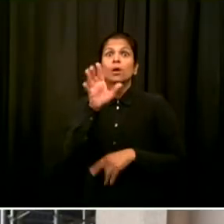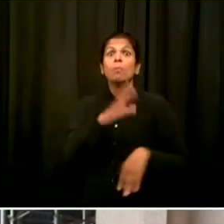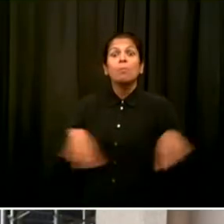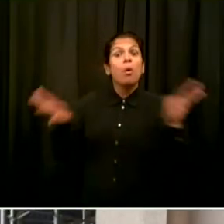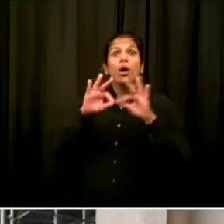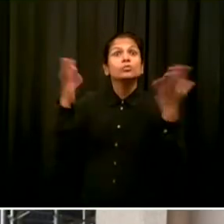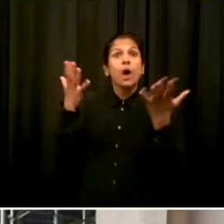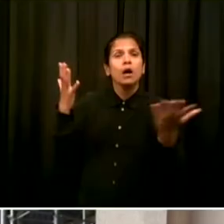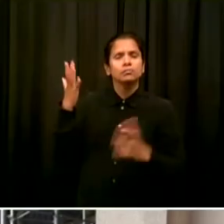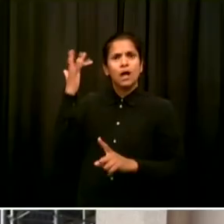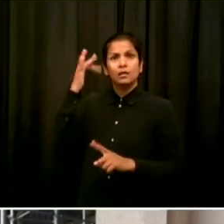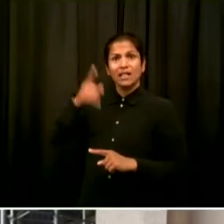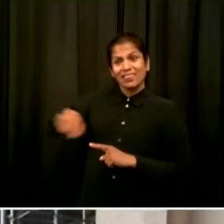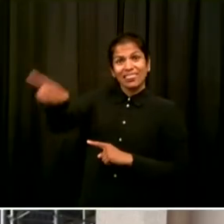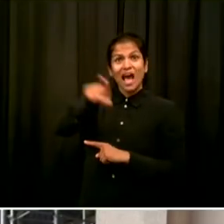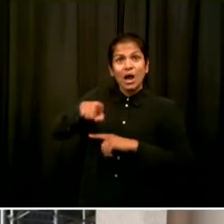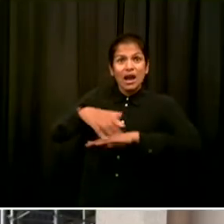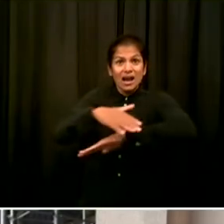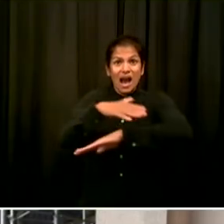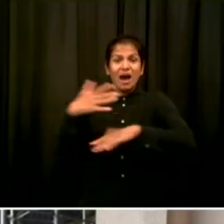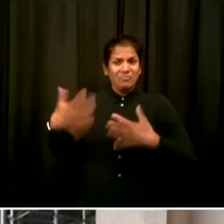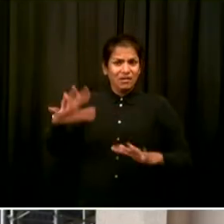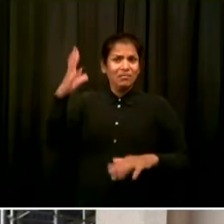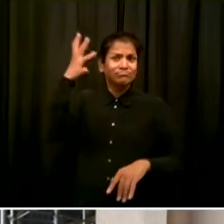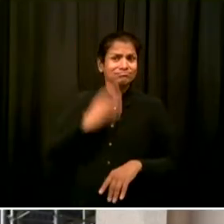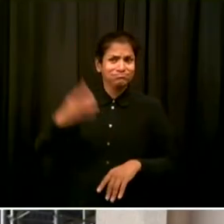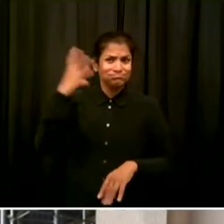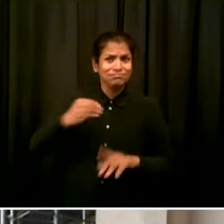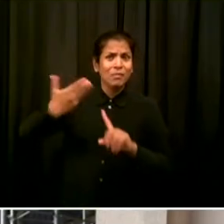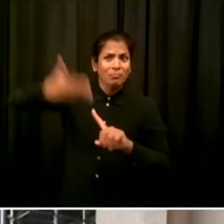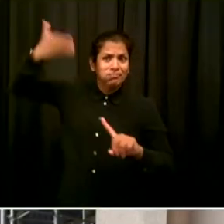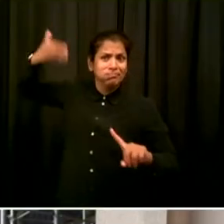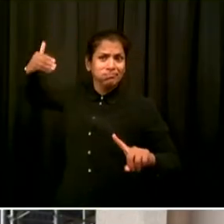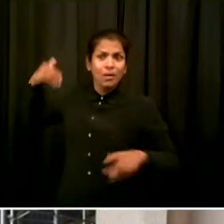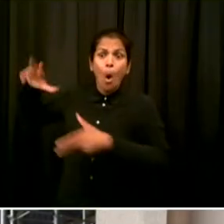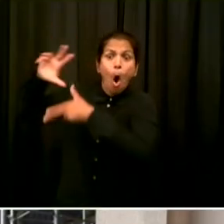IMPORTANT WORK